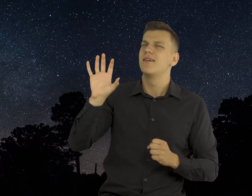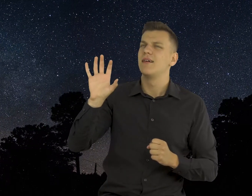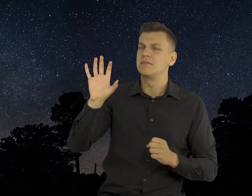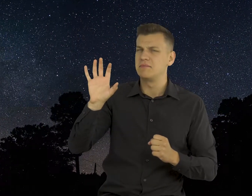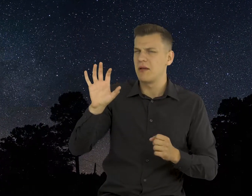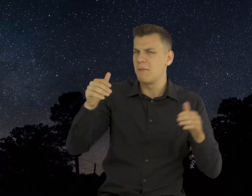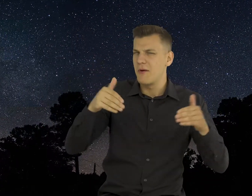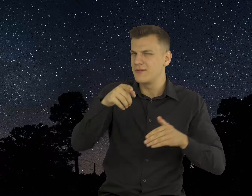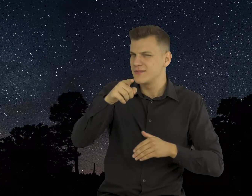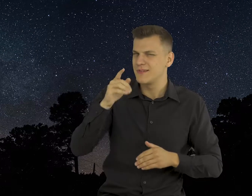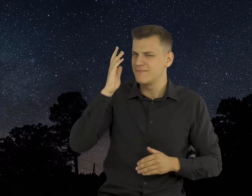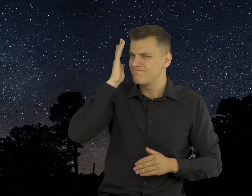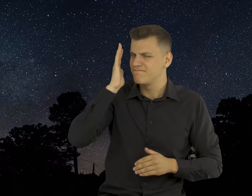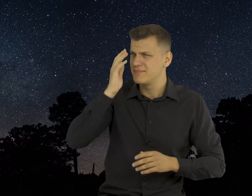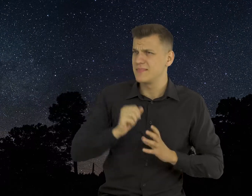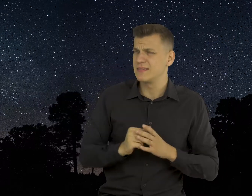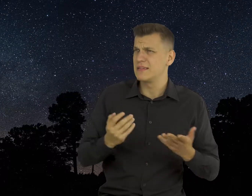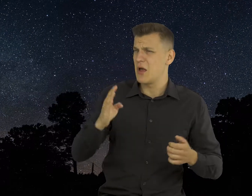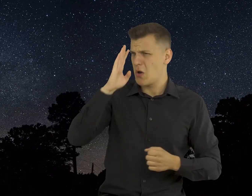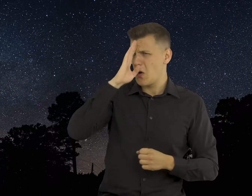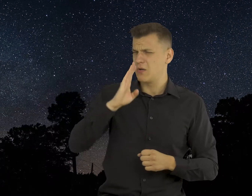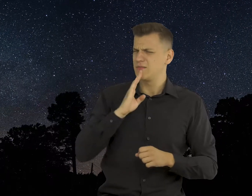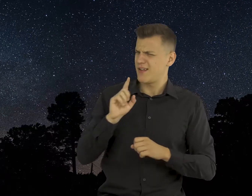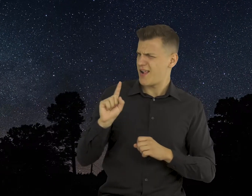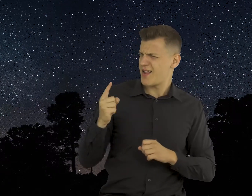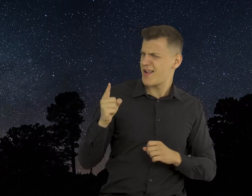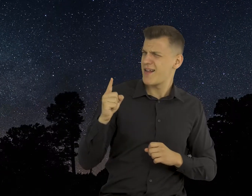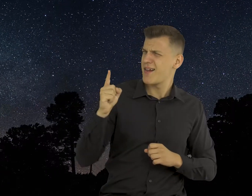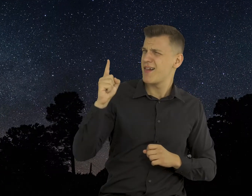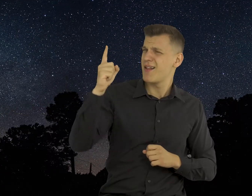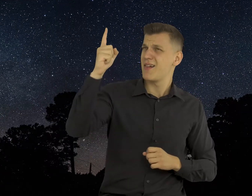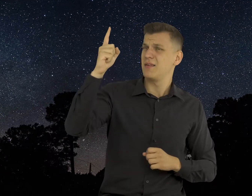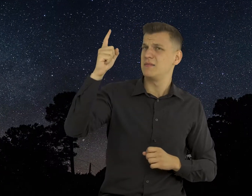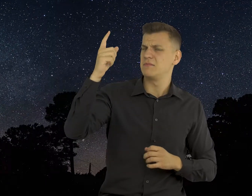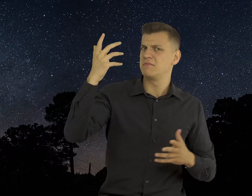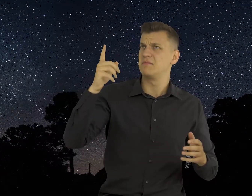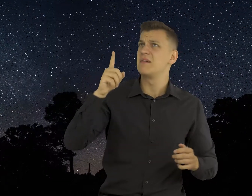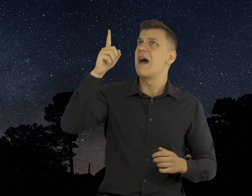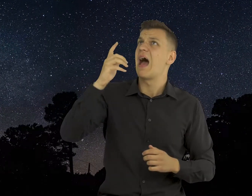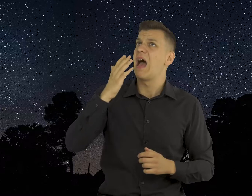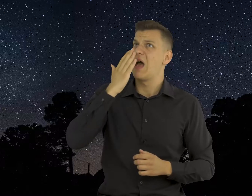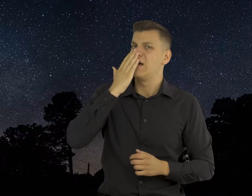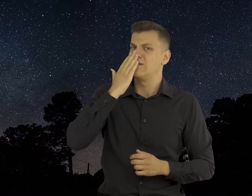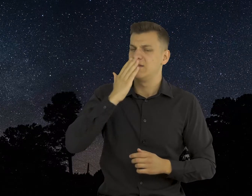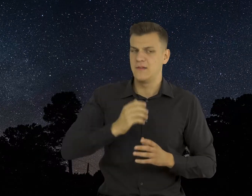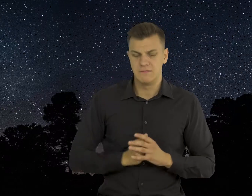And maybe you are asking yourself: what's further?